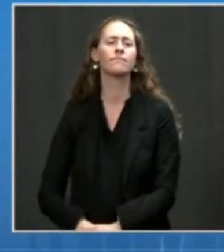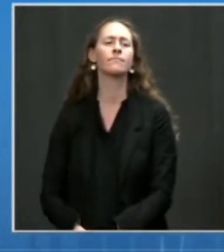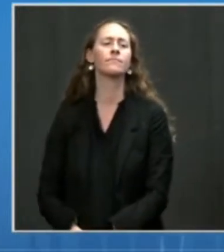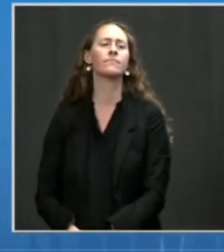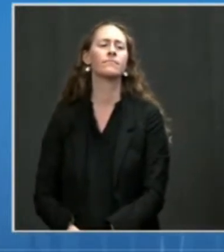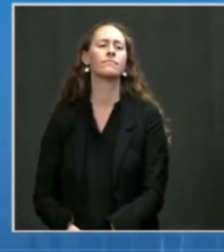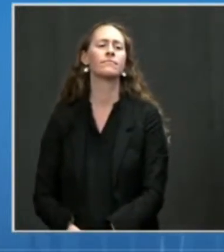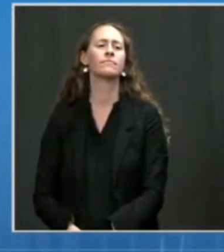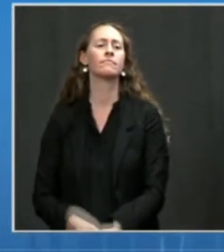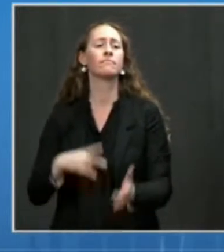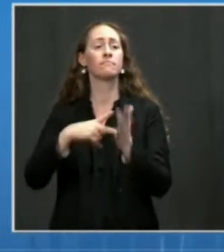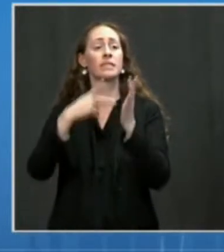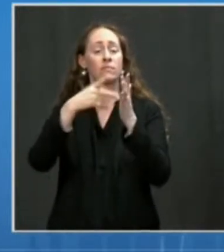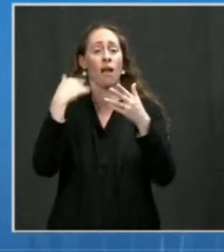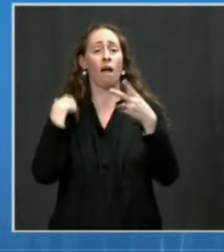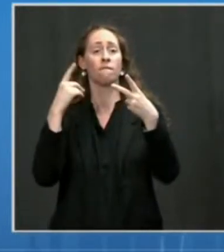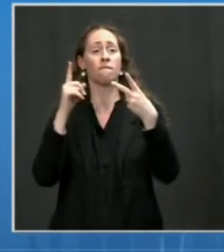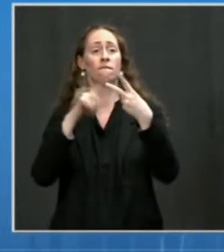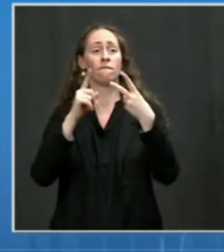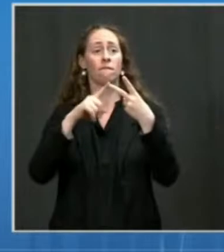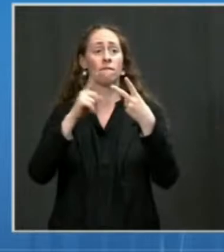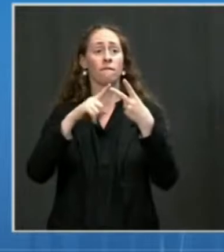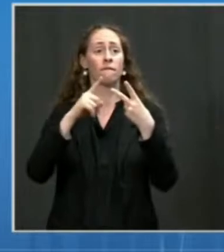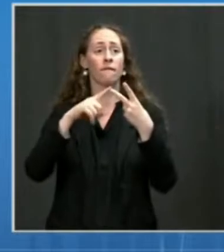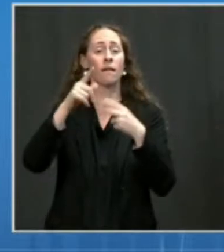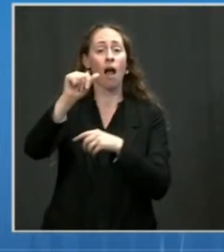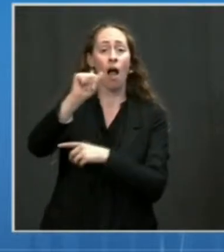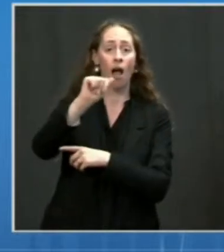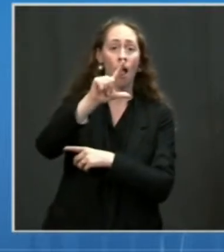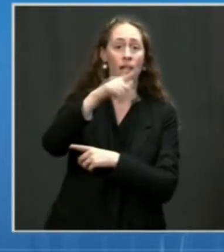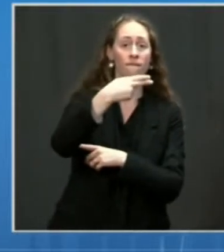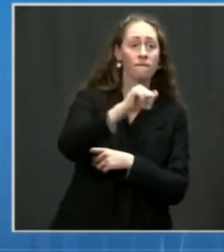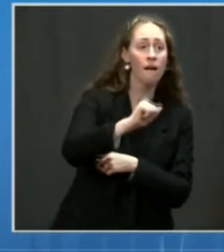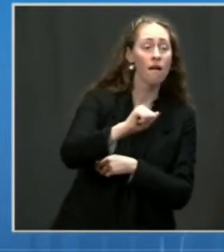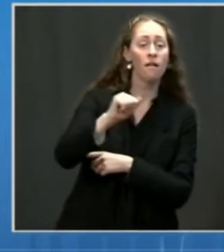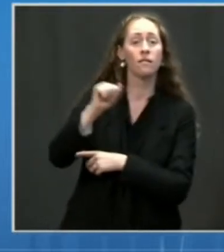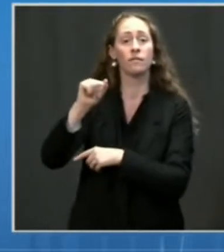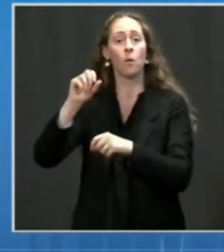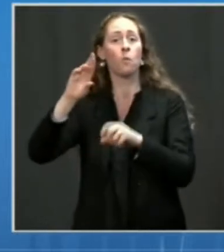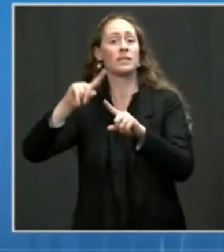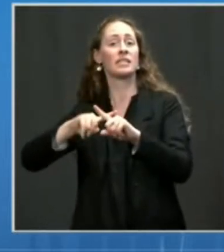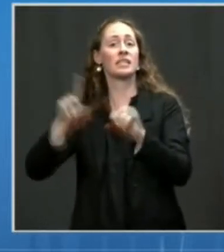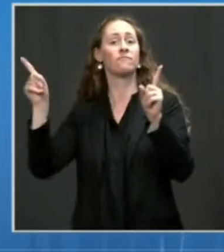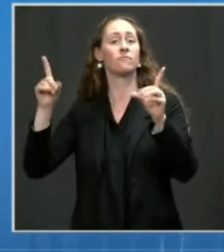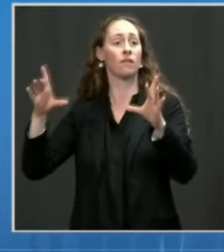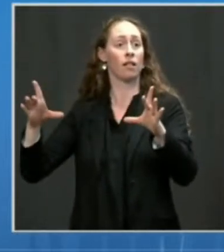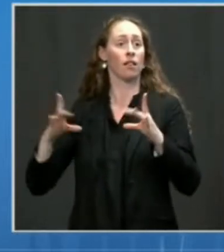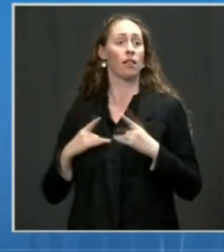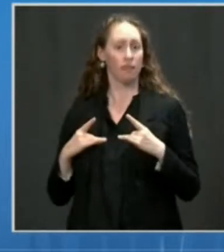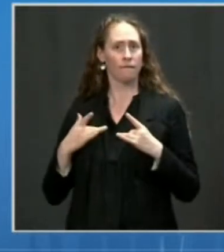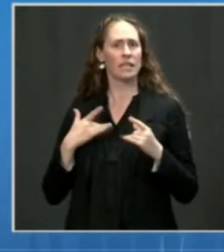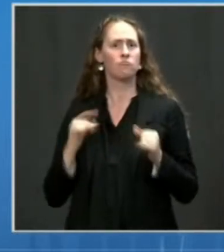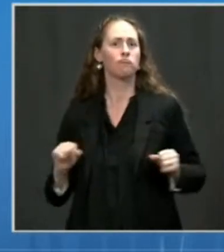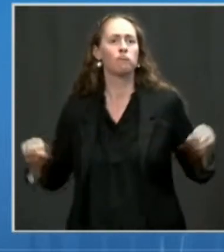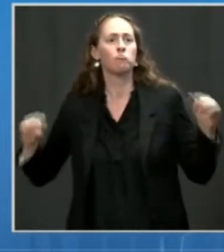WITH REGARD TO THE SECOND QUESTION, THAT IF YOU'RE DEALING WITH THE SAME VARIANT,